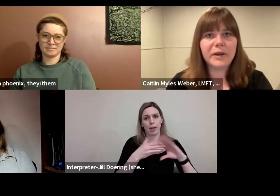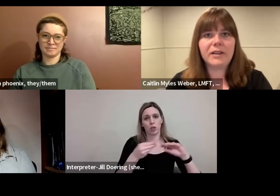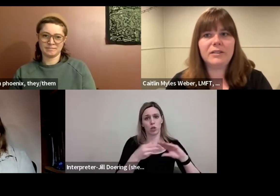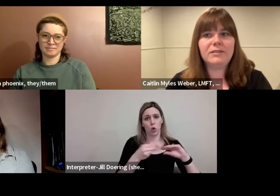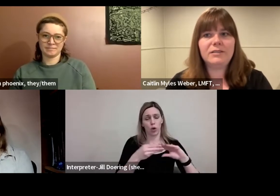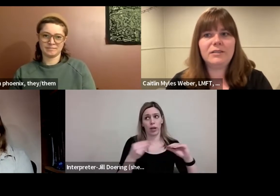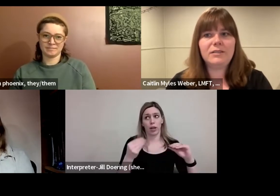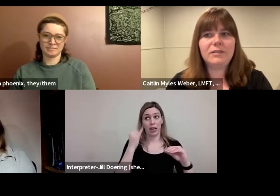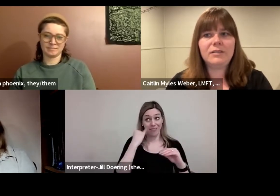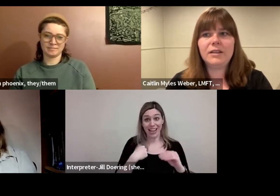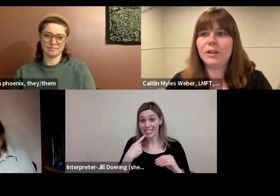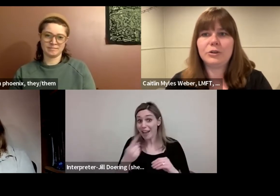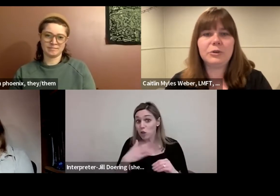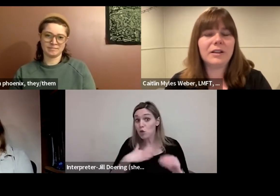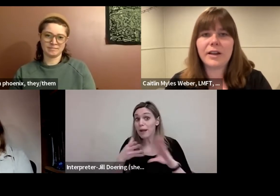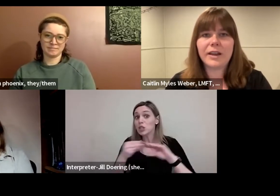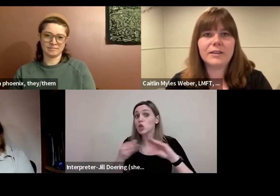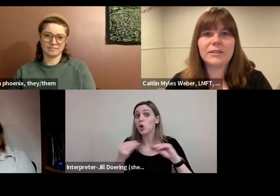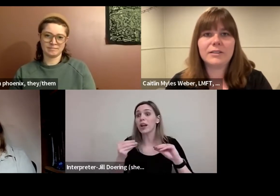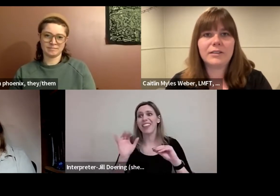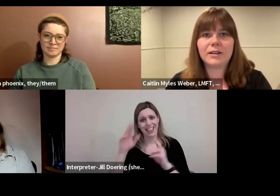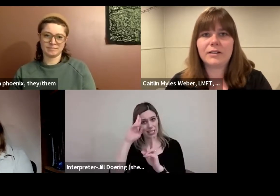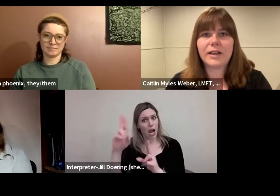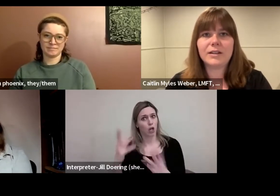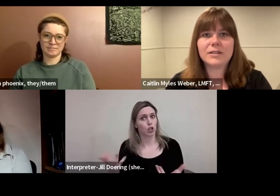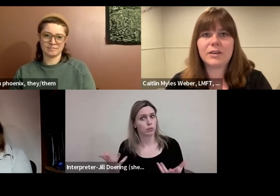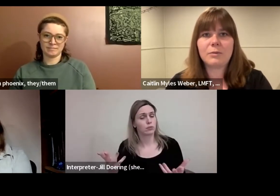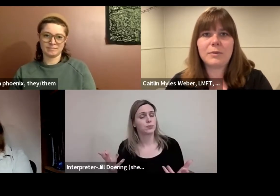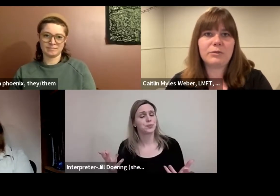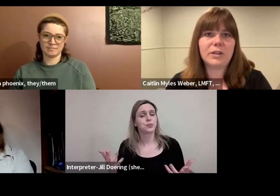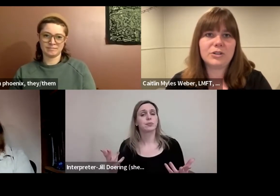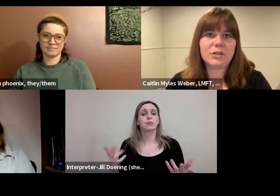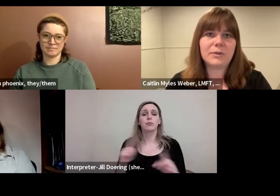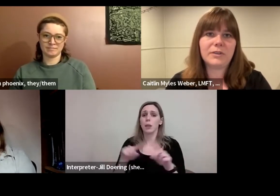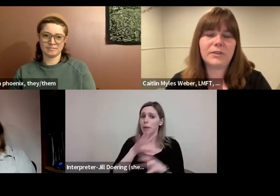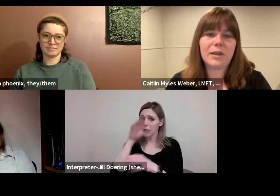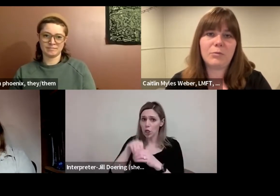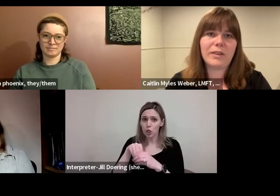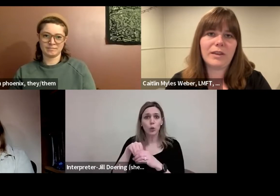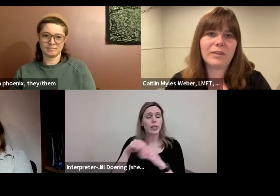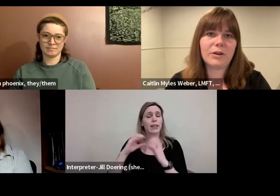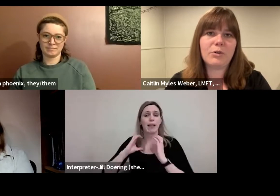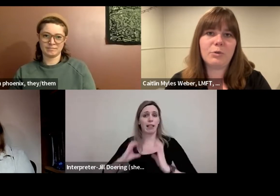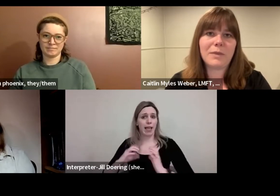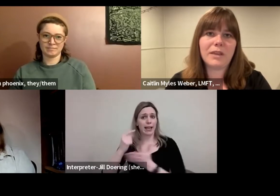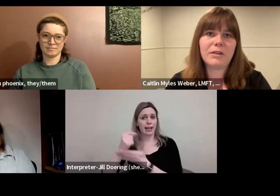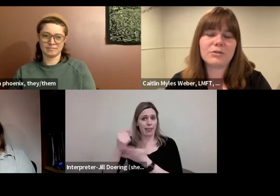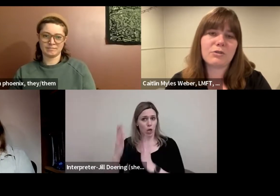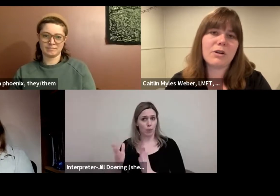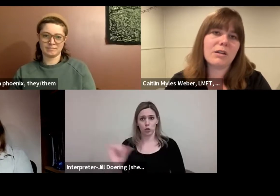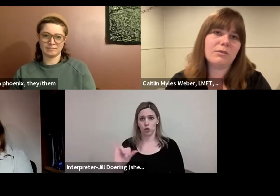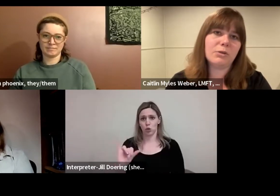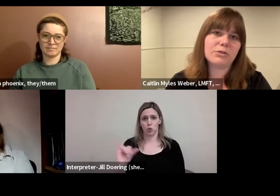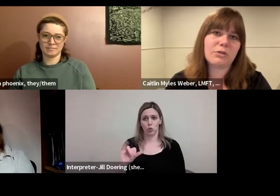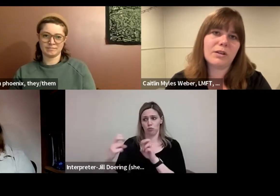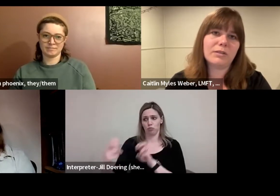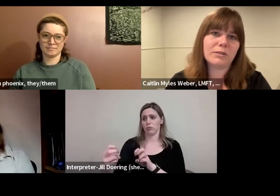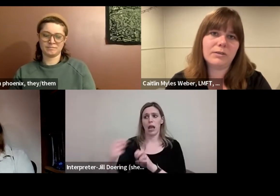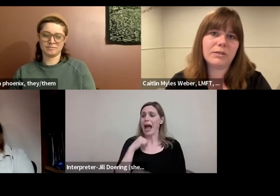but including clients, the client-therapist relationship is the same way. Like they don't owe me their story or stories.